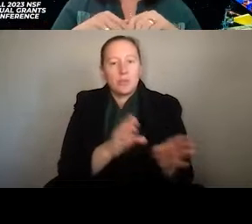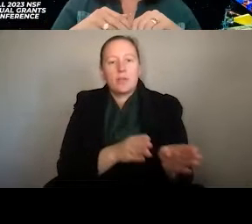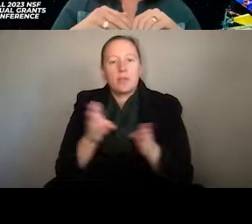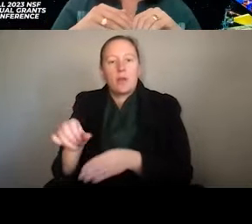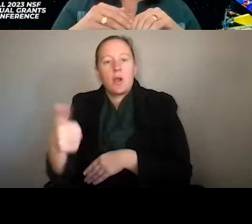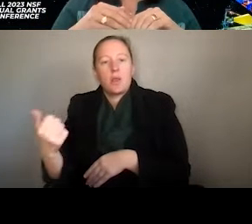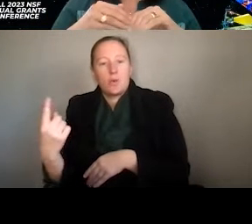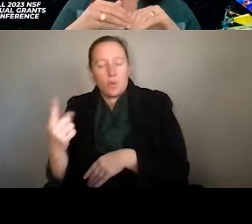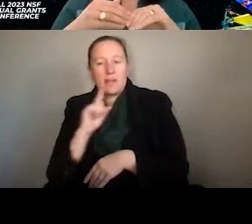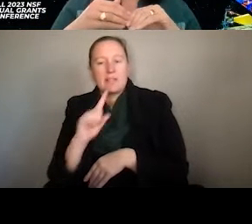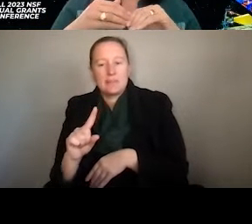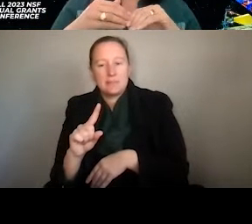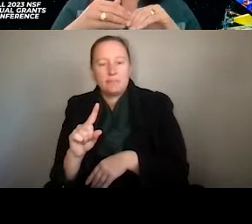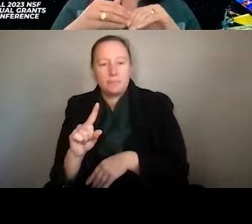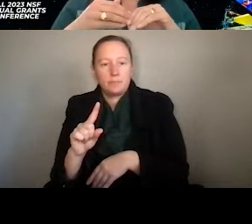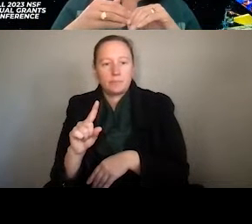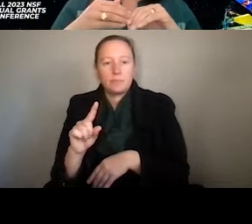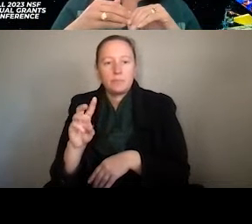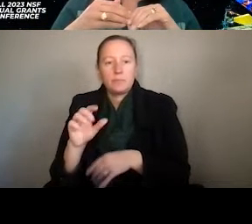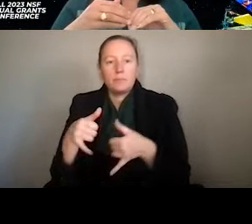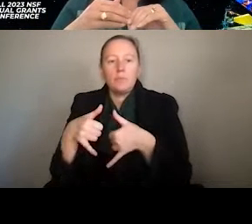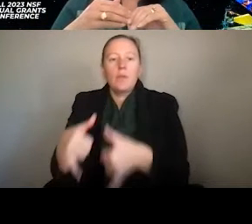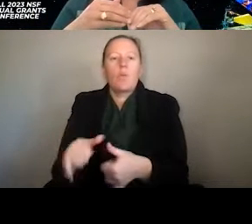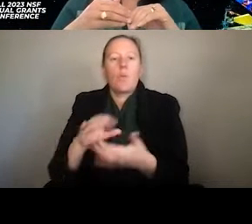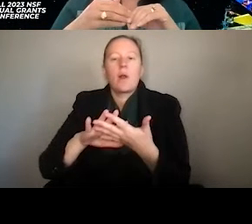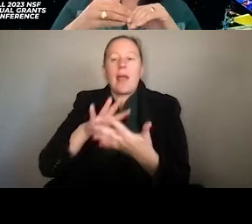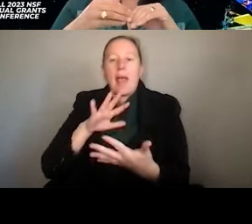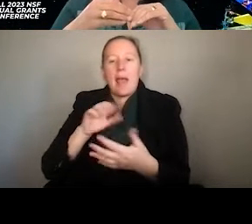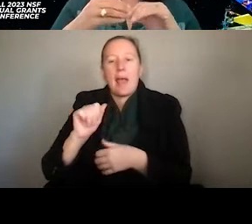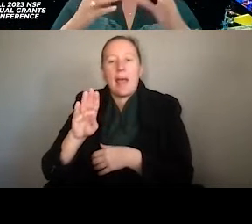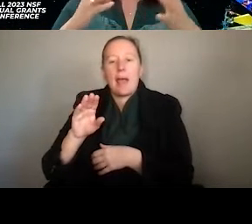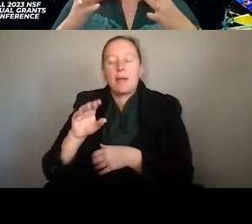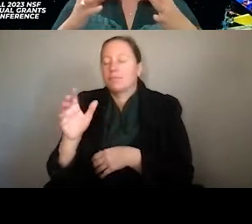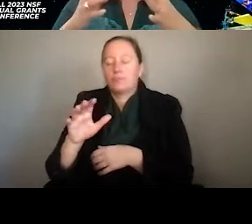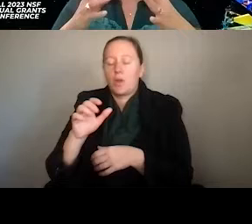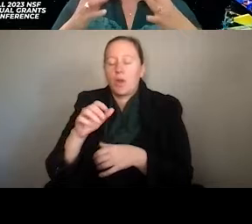look closely is the Award Abstract Search. This help you to use